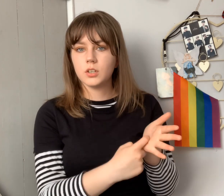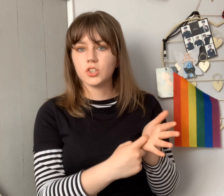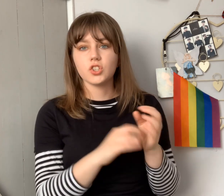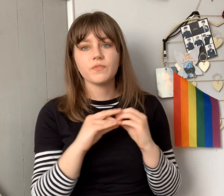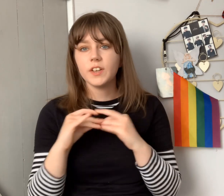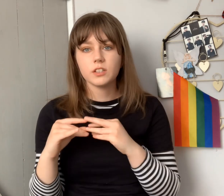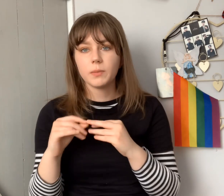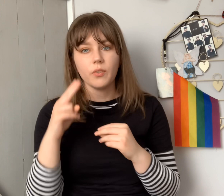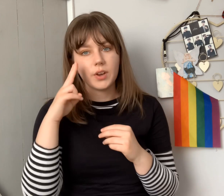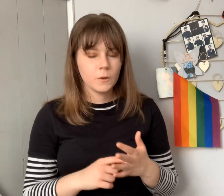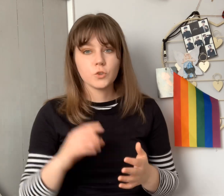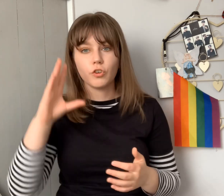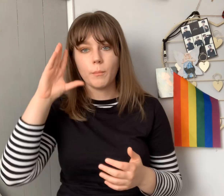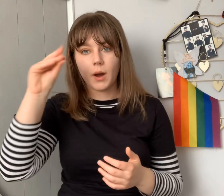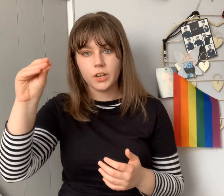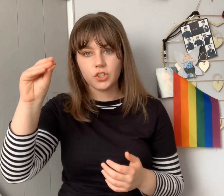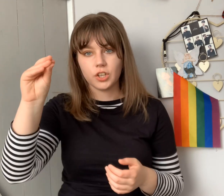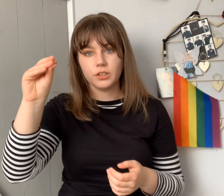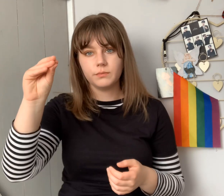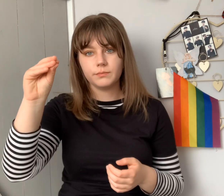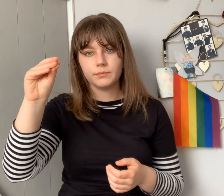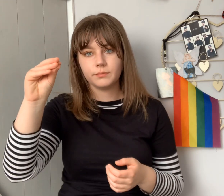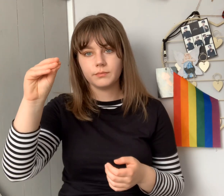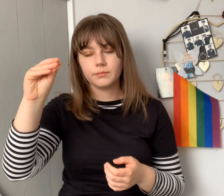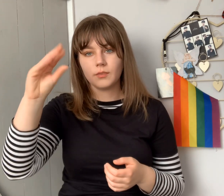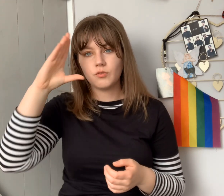You just need to finger spell the name. "To remind you"